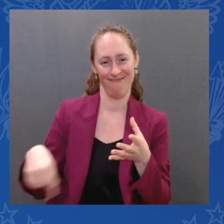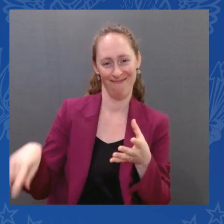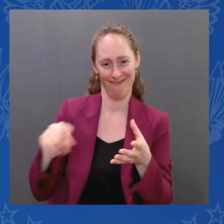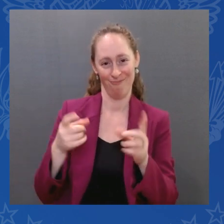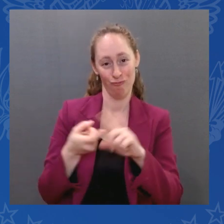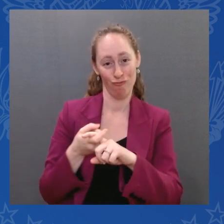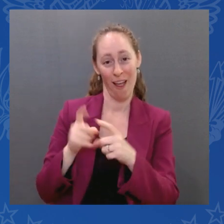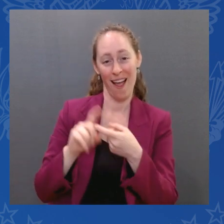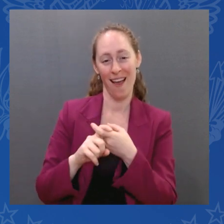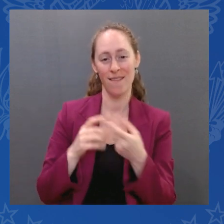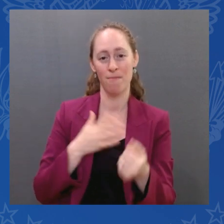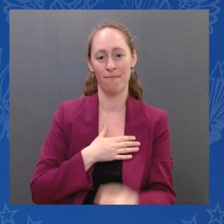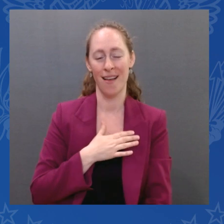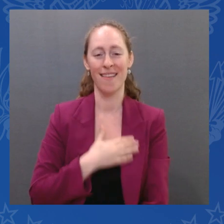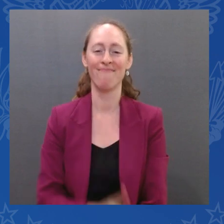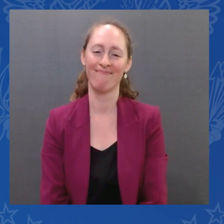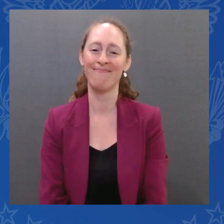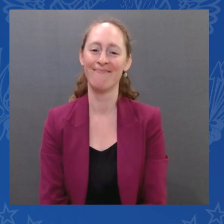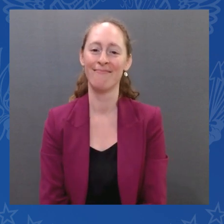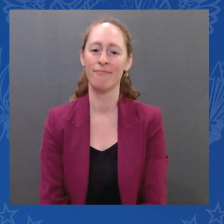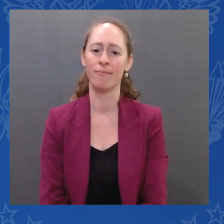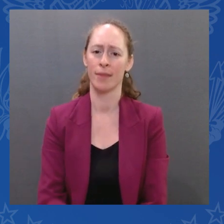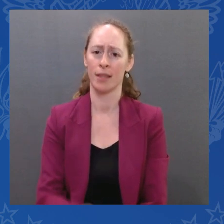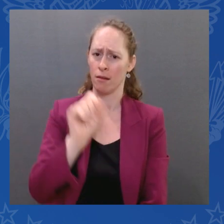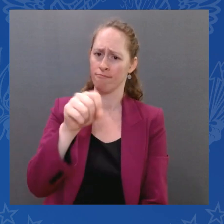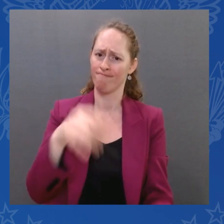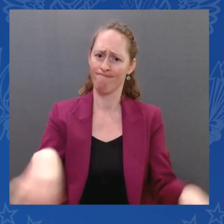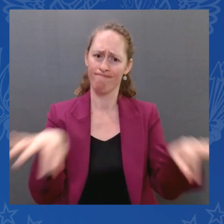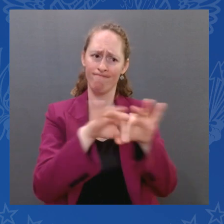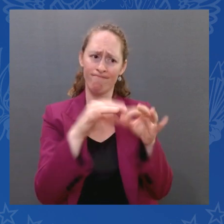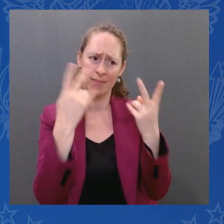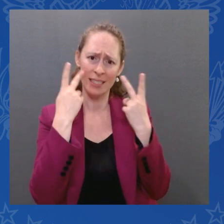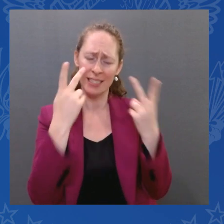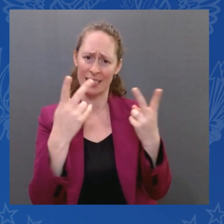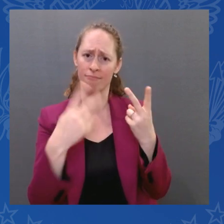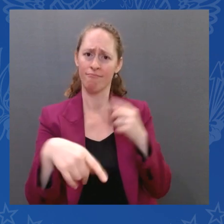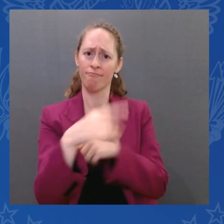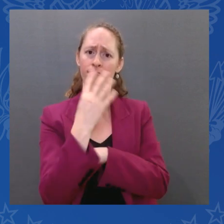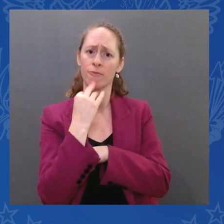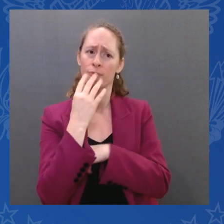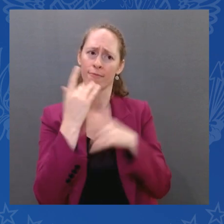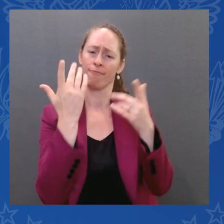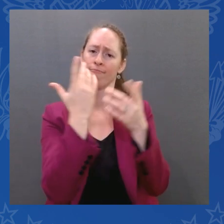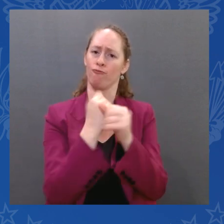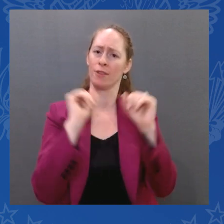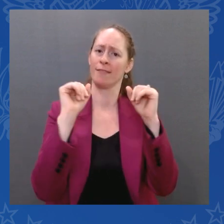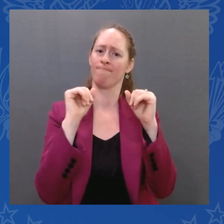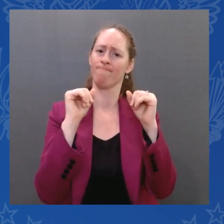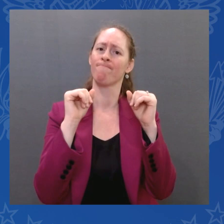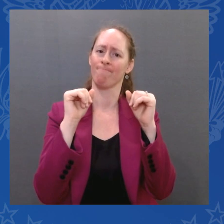President Nixon was the first American president to visit Israel in 1974.